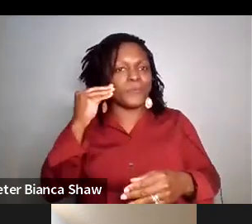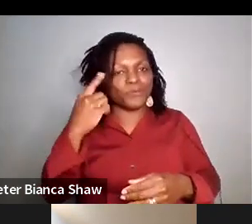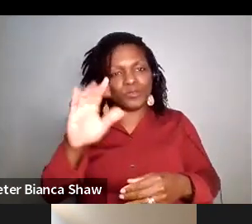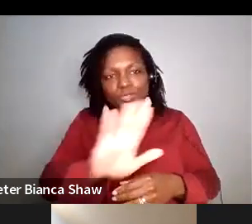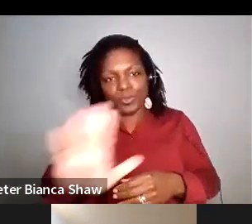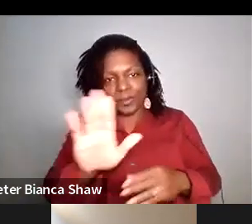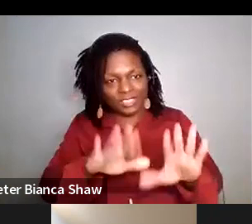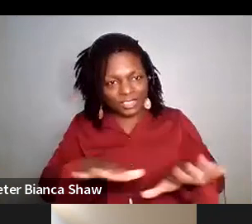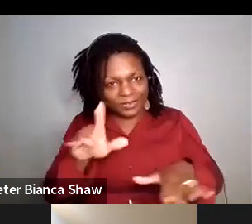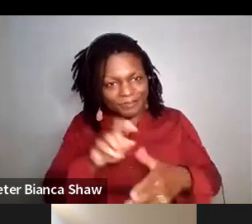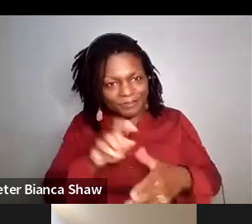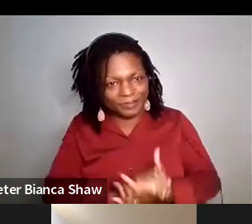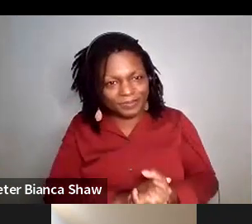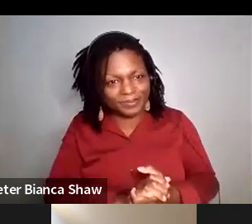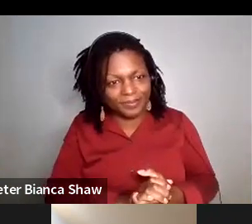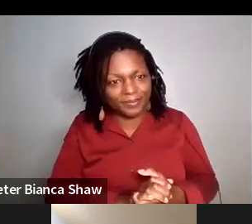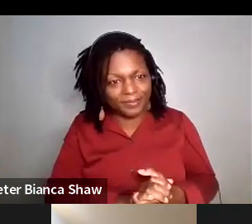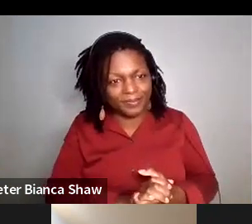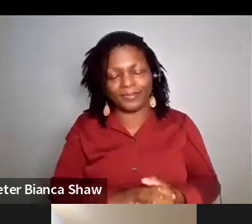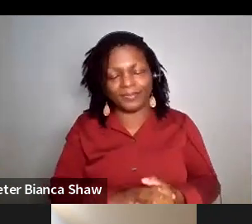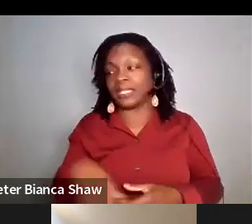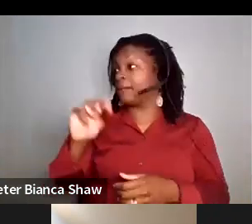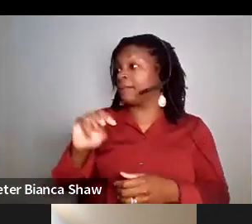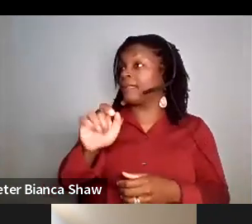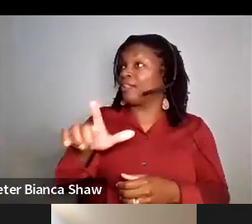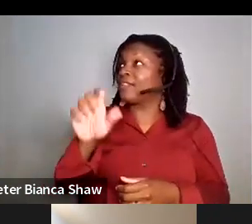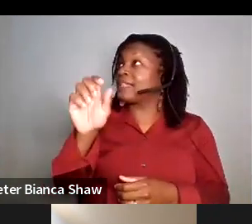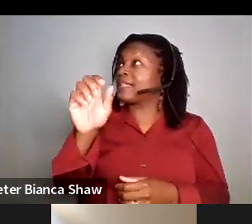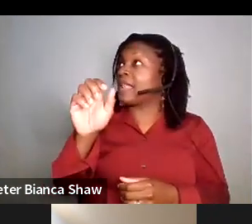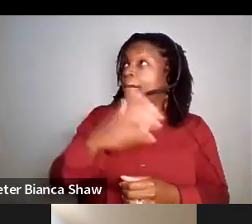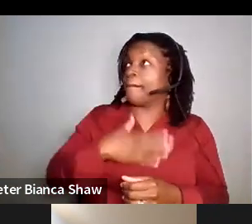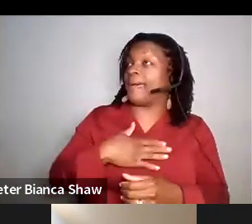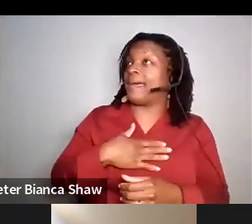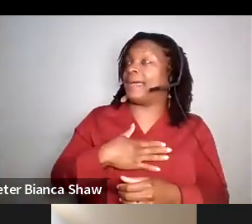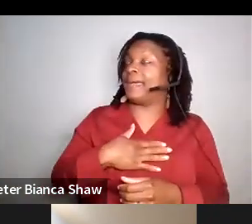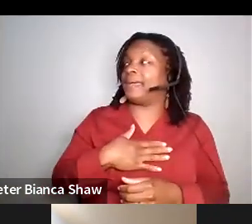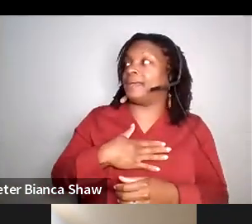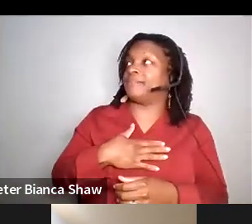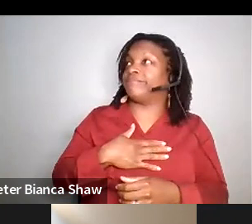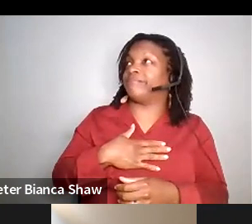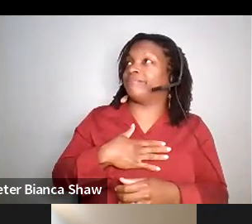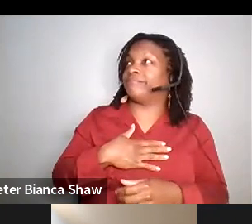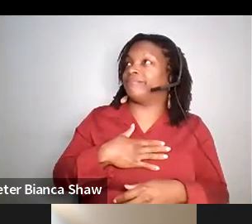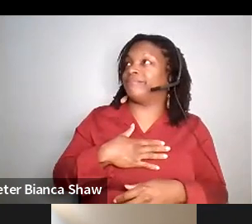I i've done my now 7 year old he's quite the challenge.